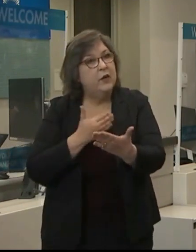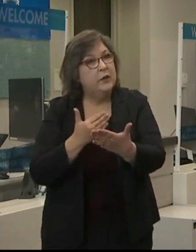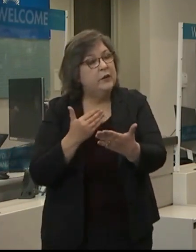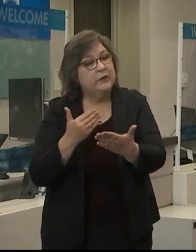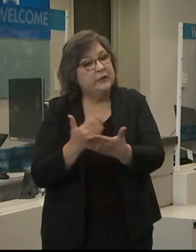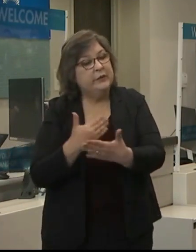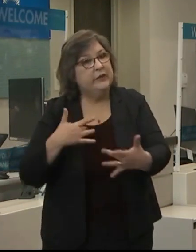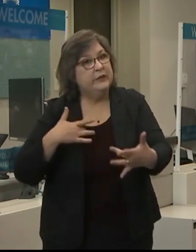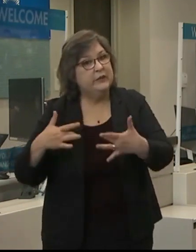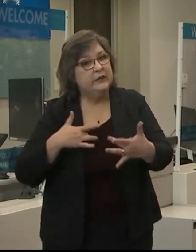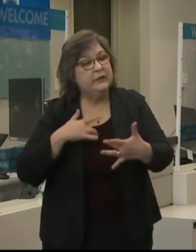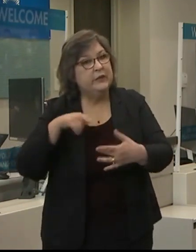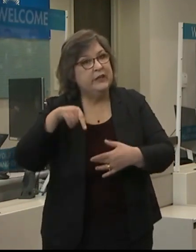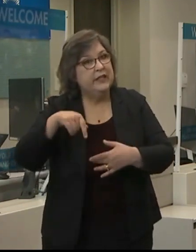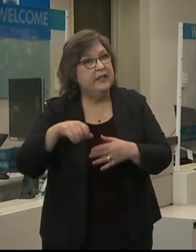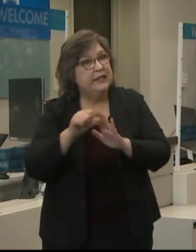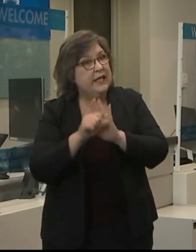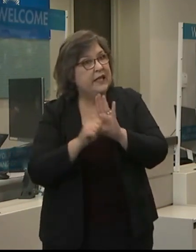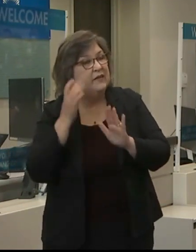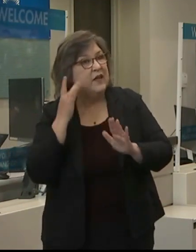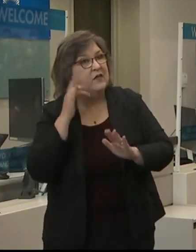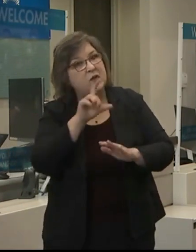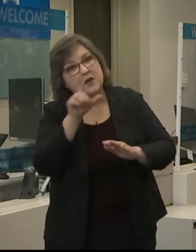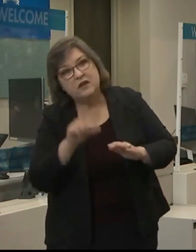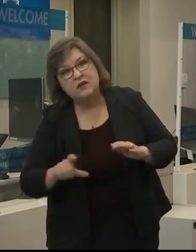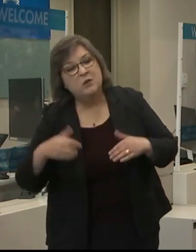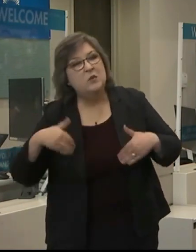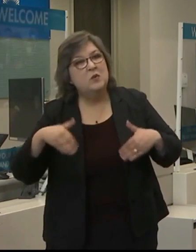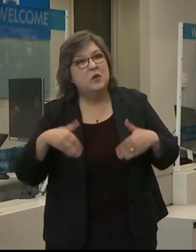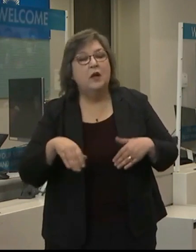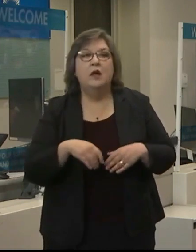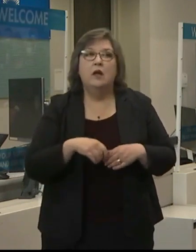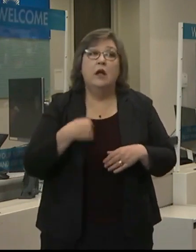state of California. But as it relates to leading by example, 246,000